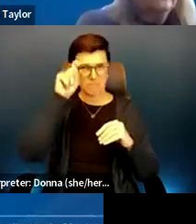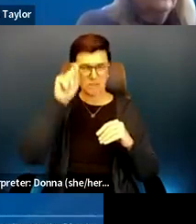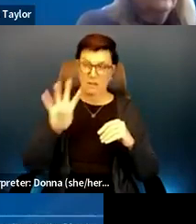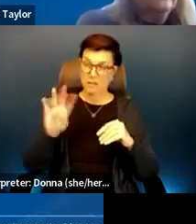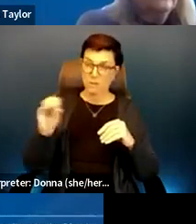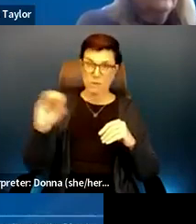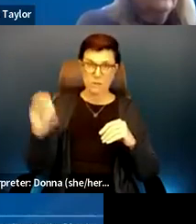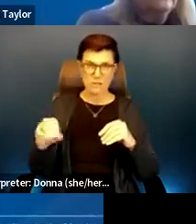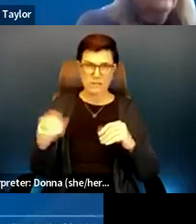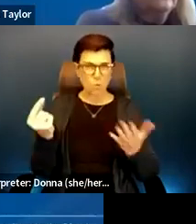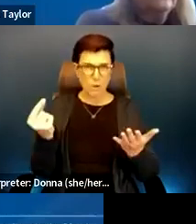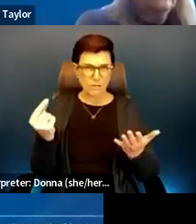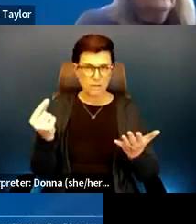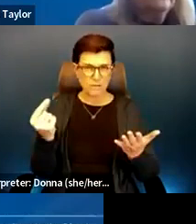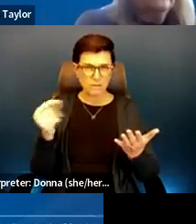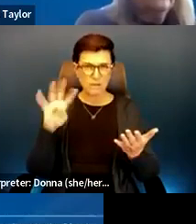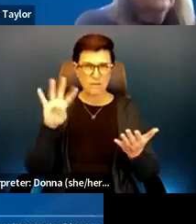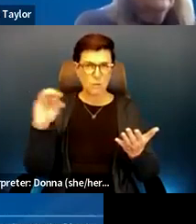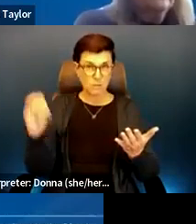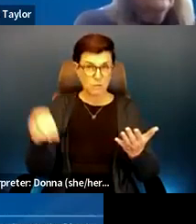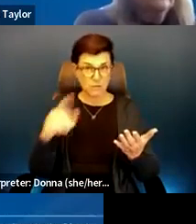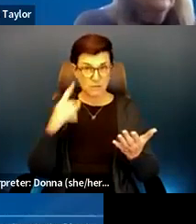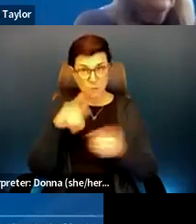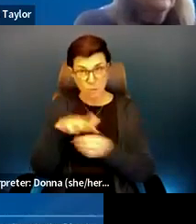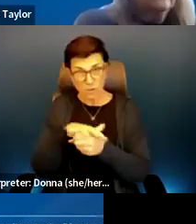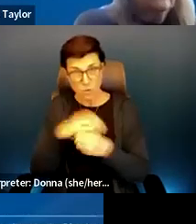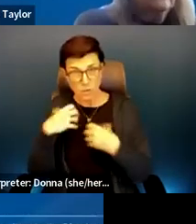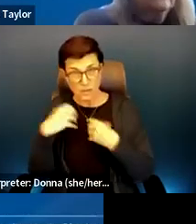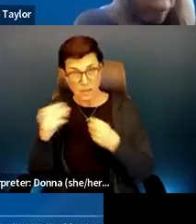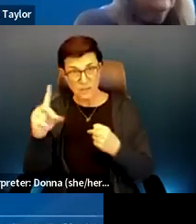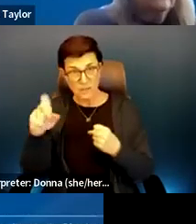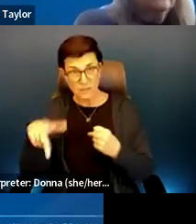is it to local health departments and/or